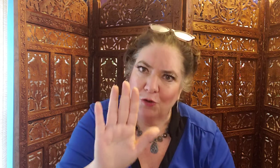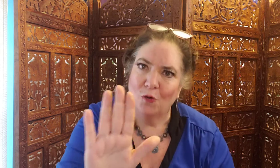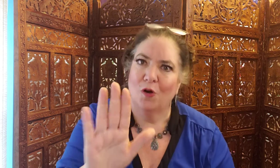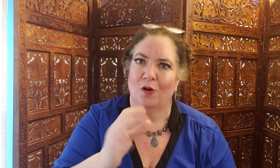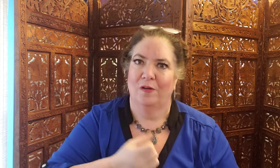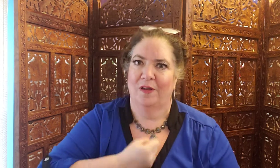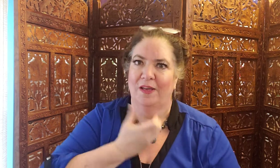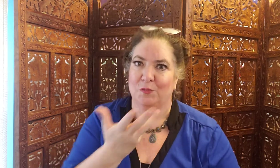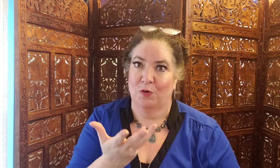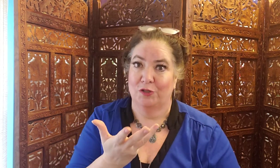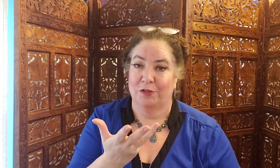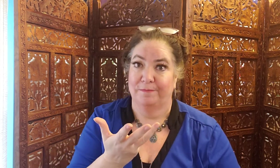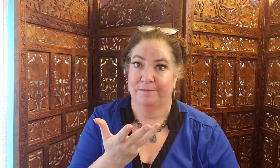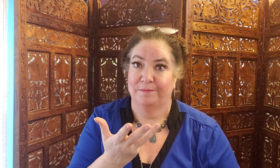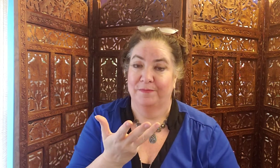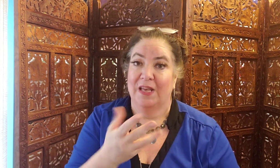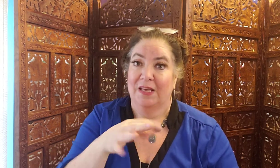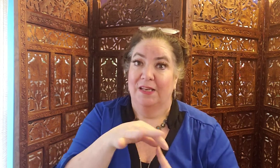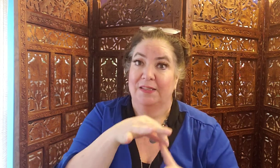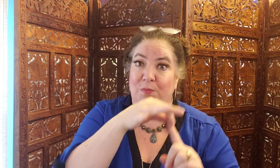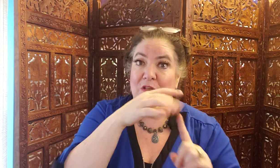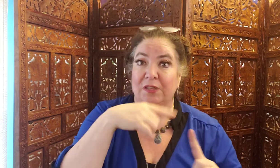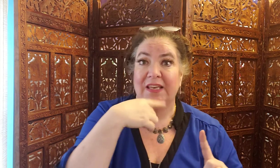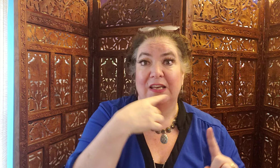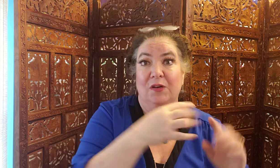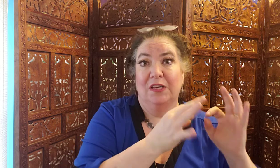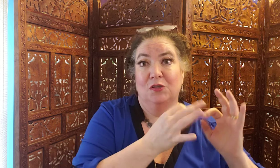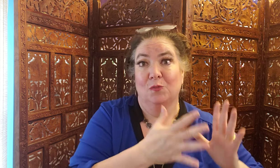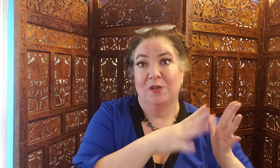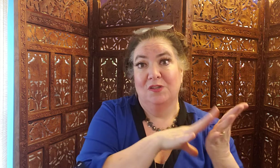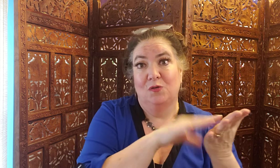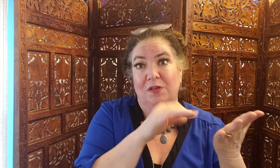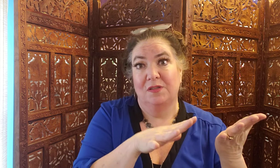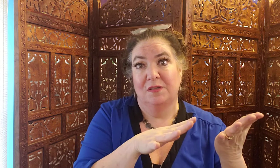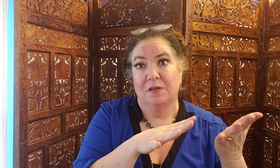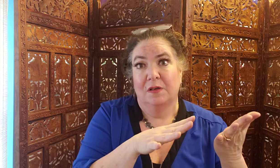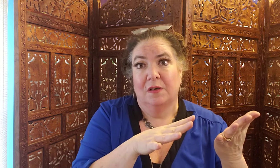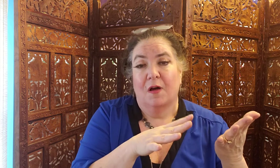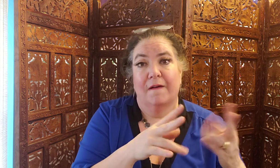your expression (personally/individually). Especially hearing interpreting students. Who are